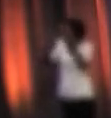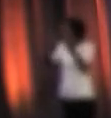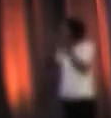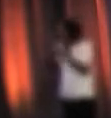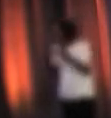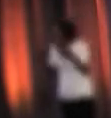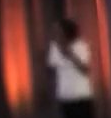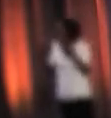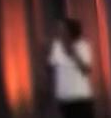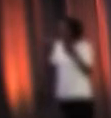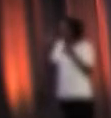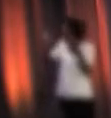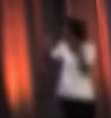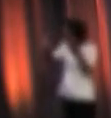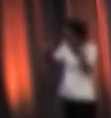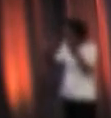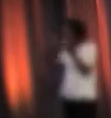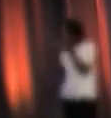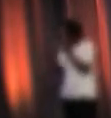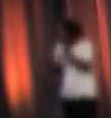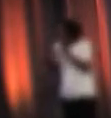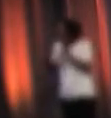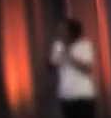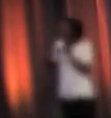within the museum and gallery sector over the last 15 years.